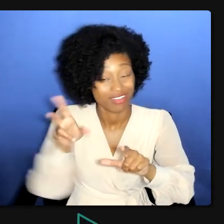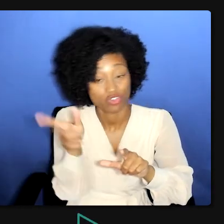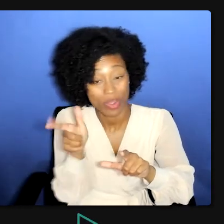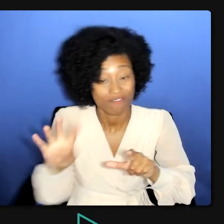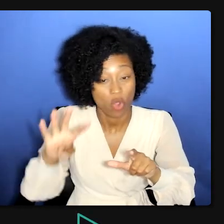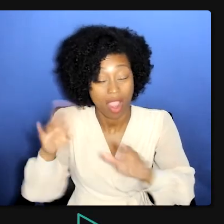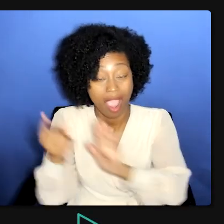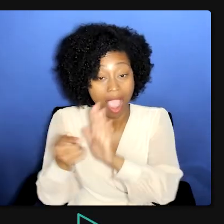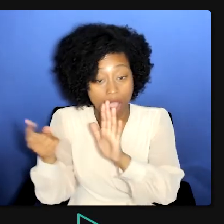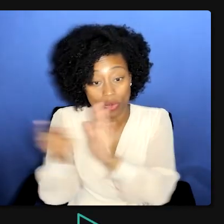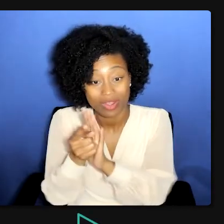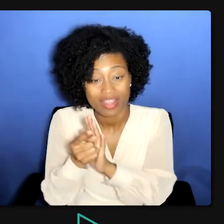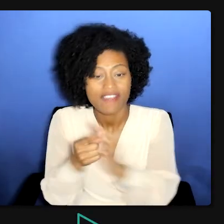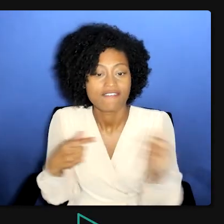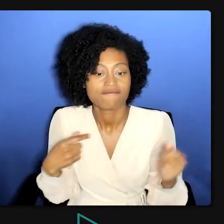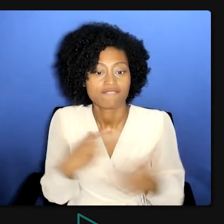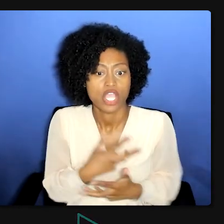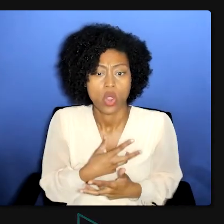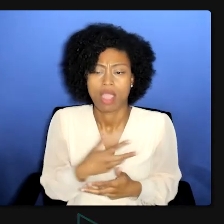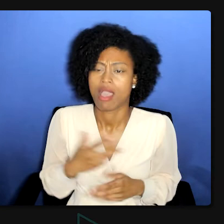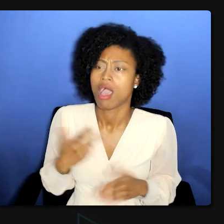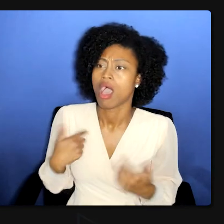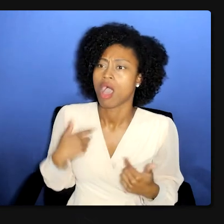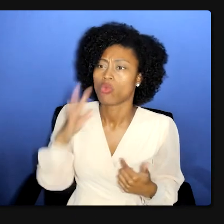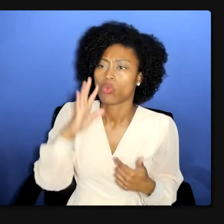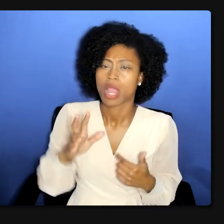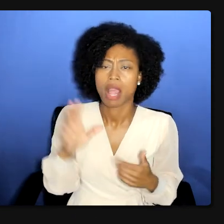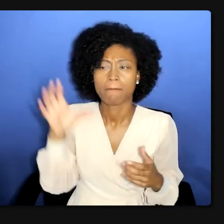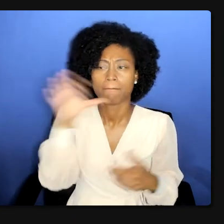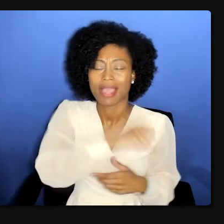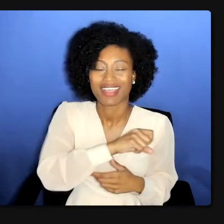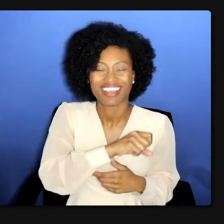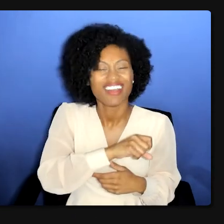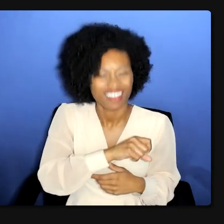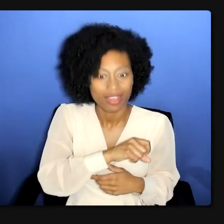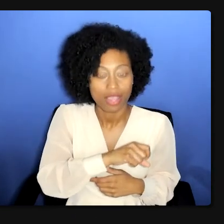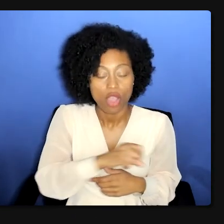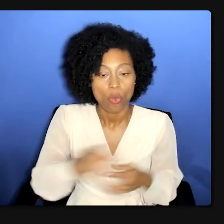by fear of missing out on an offer with a shorter expiry window, it worked.